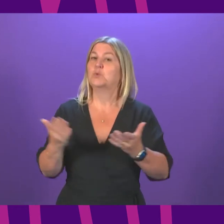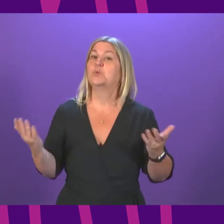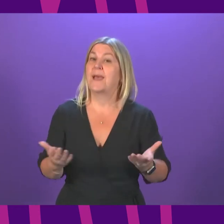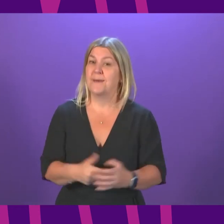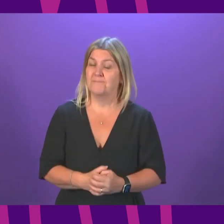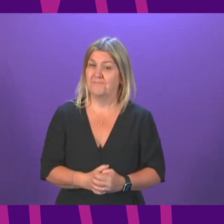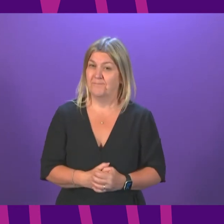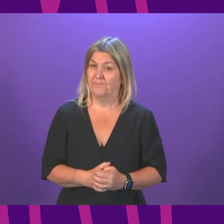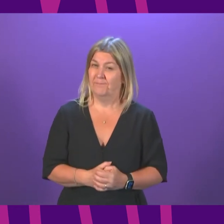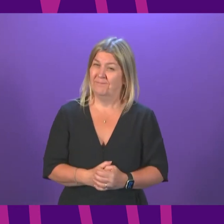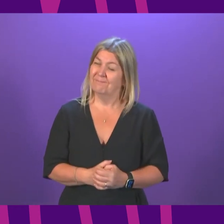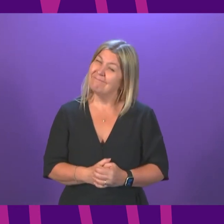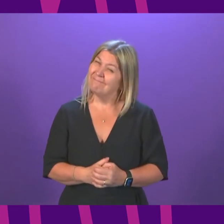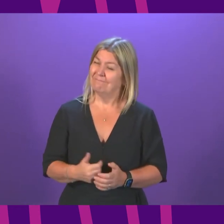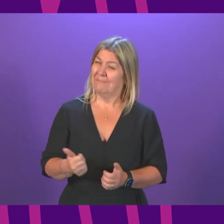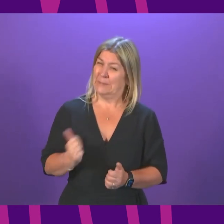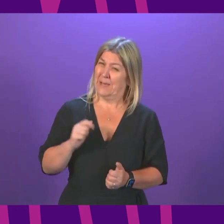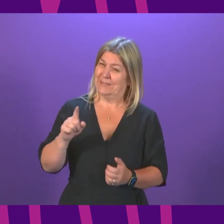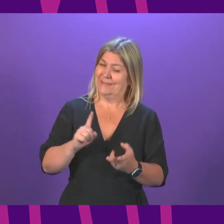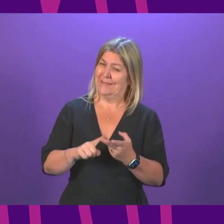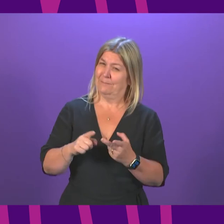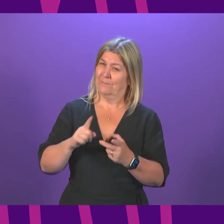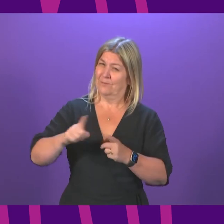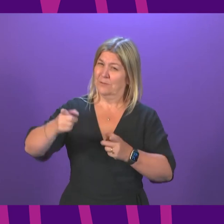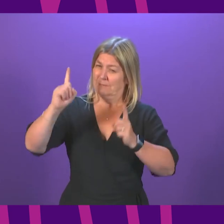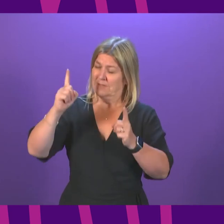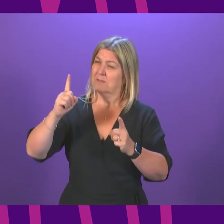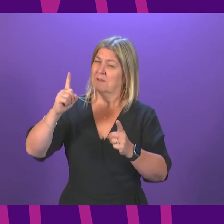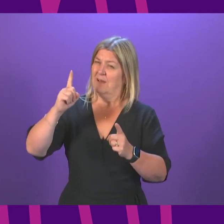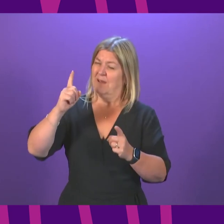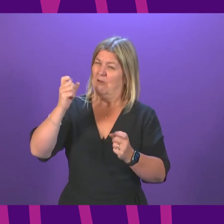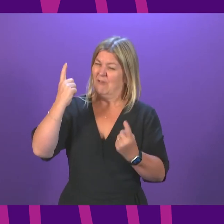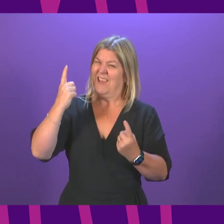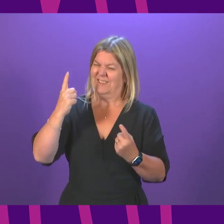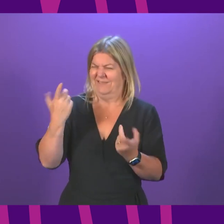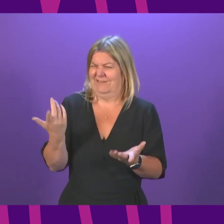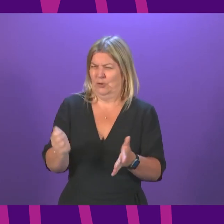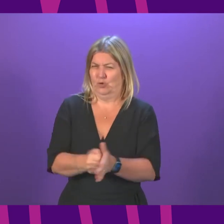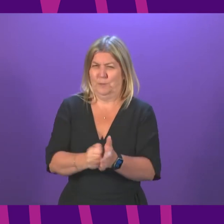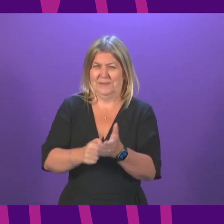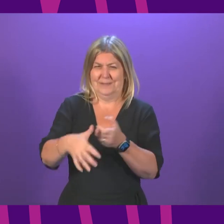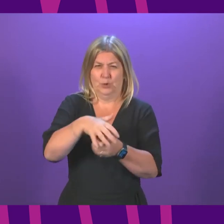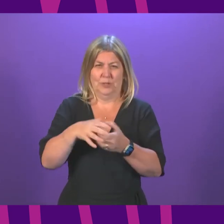in a pretty daft situation and would reflect on that. I hope that he has: he is normally